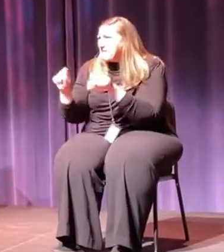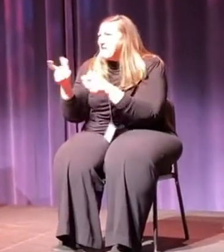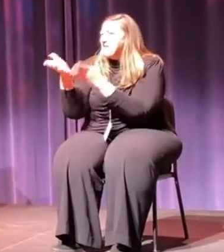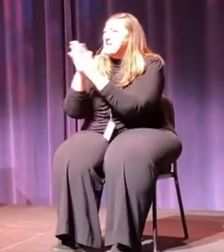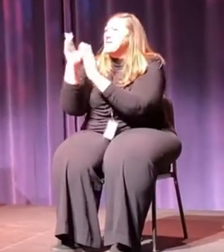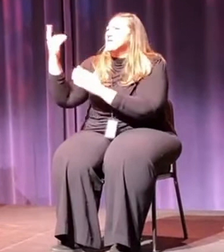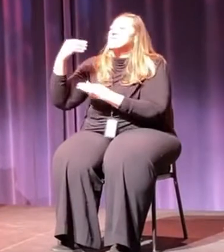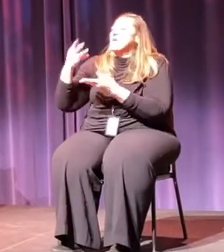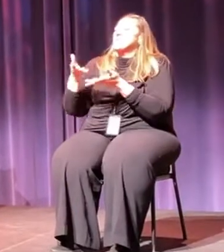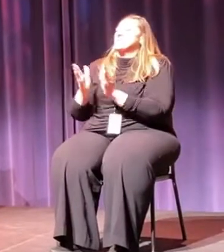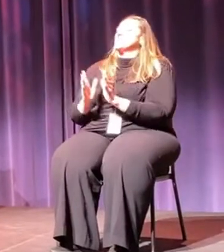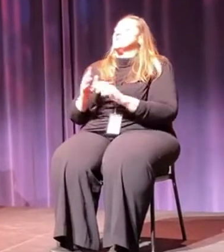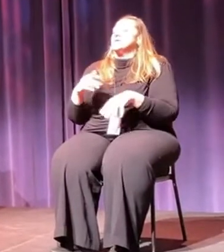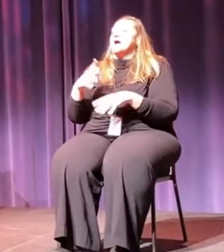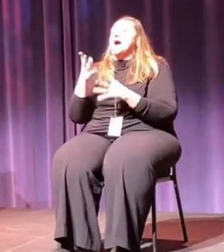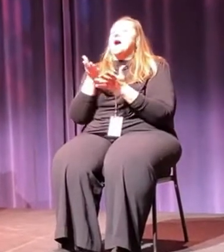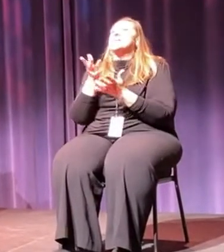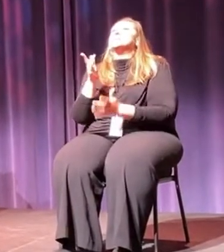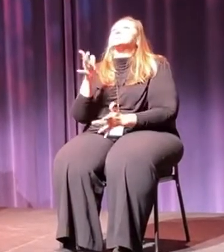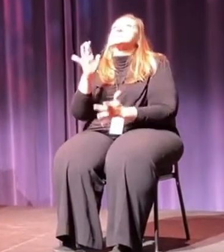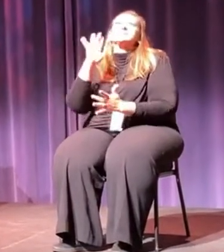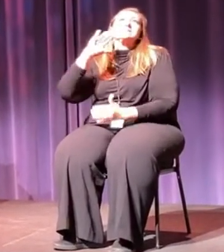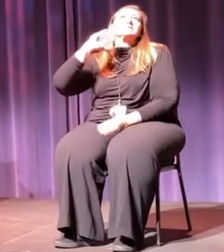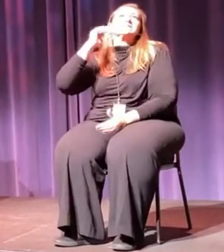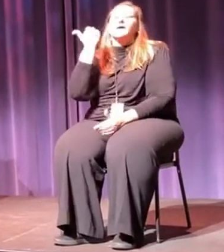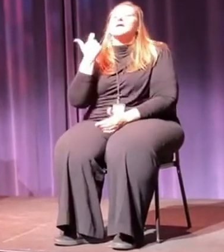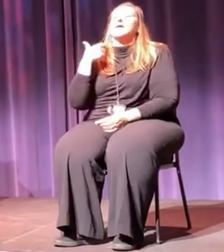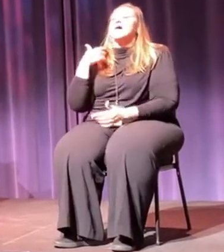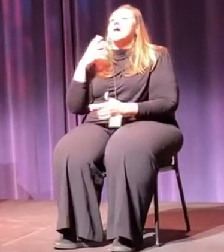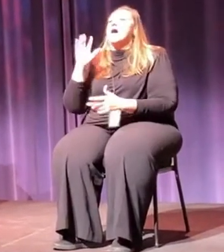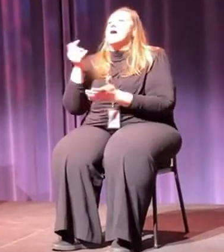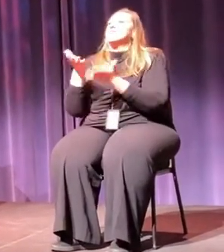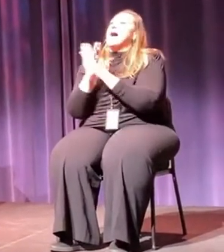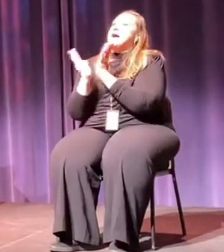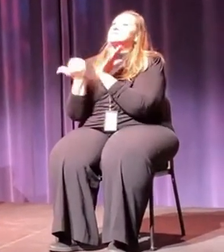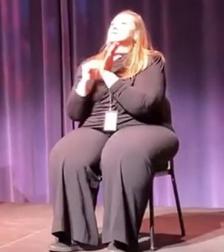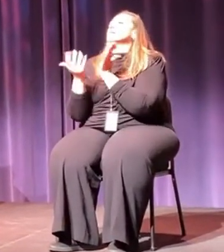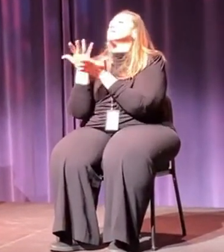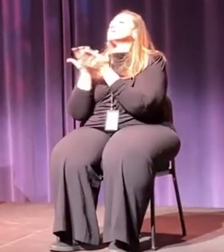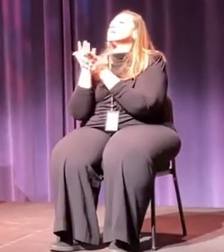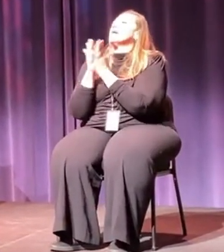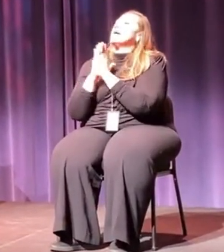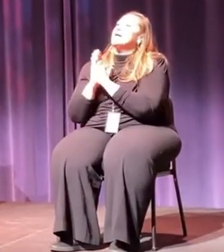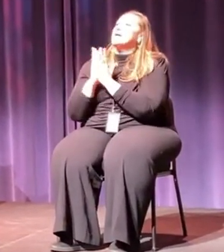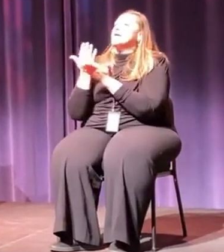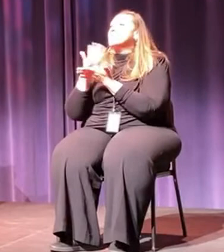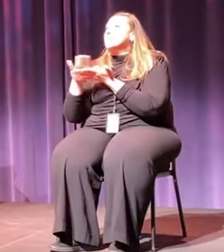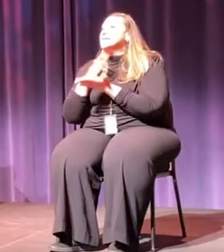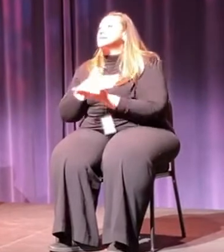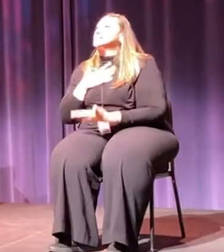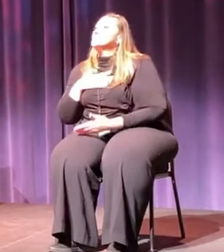I am sick of asking nicely for everything. I want something other than what we've been given.